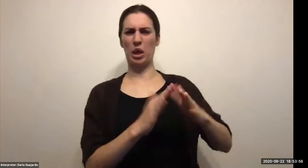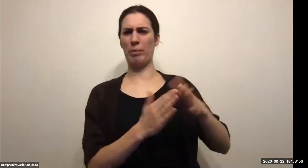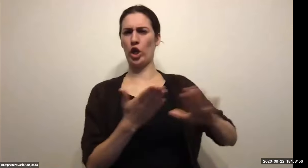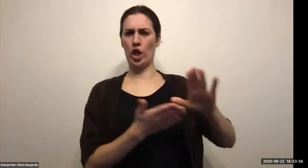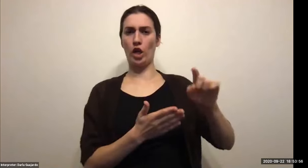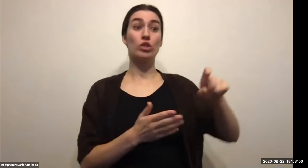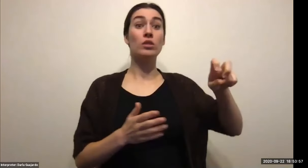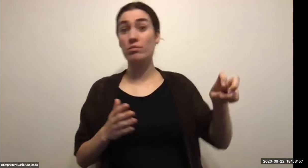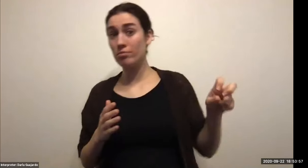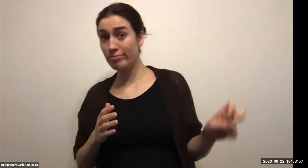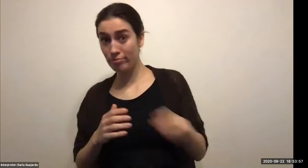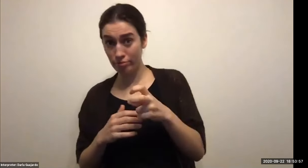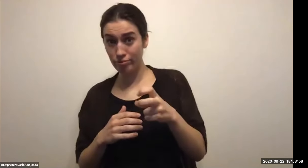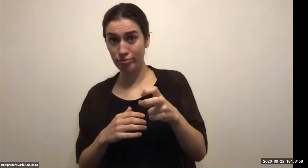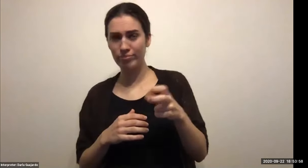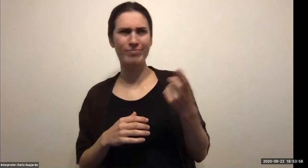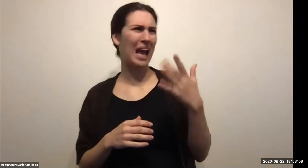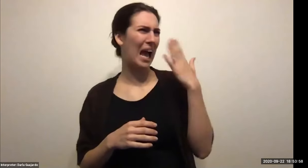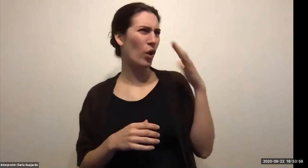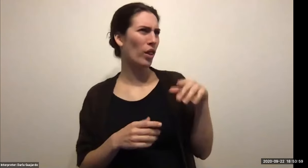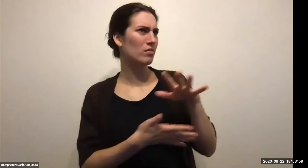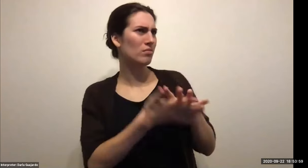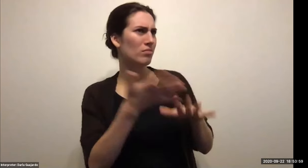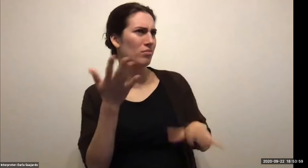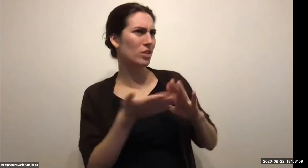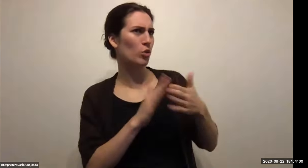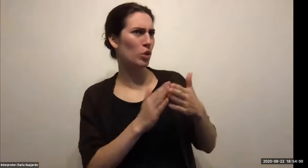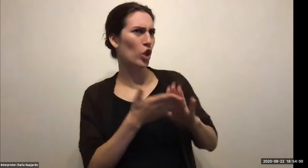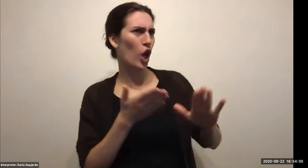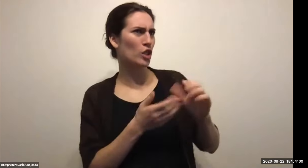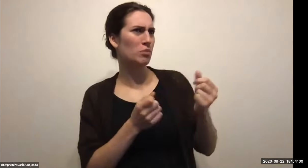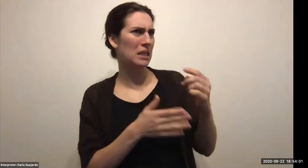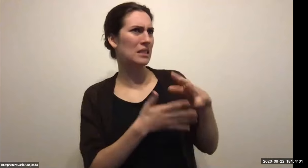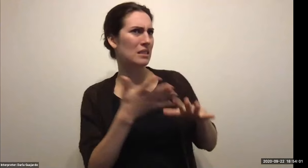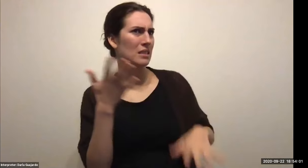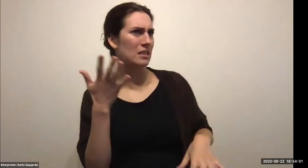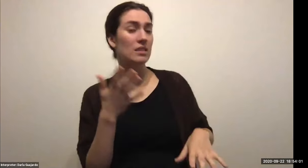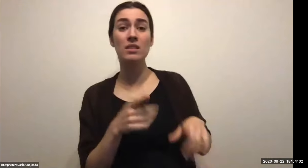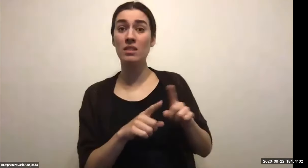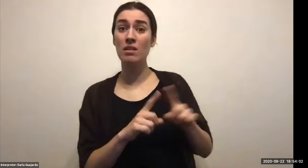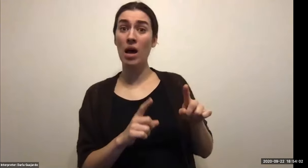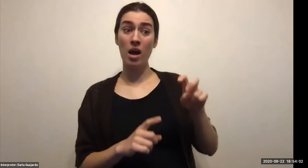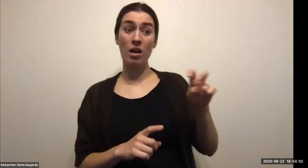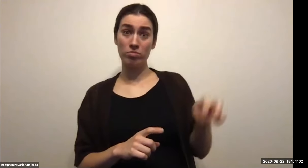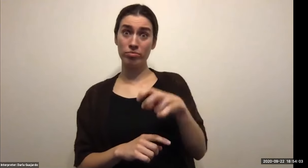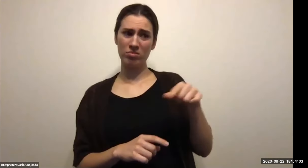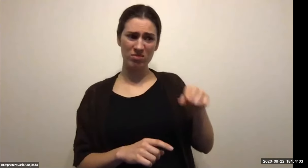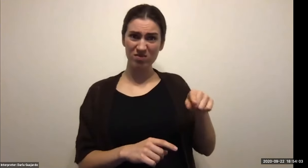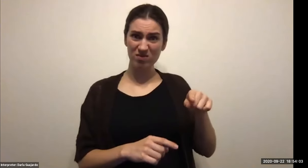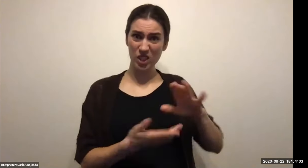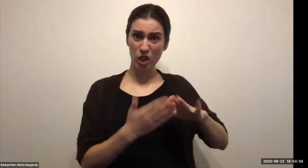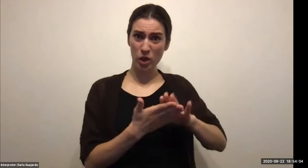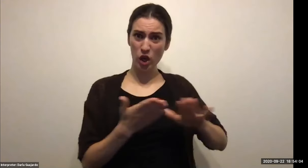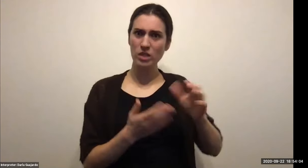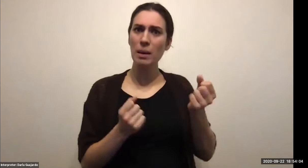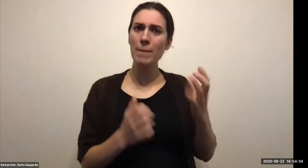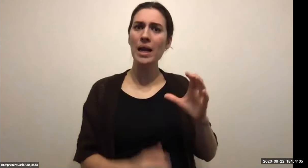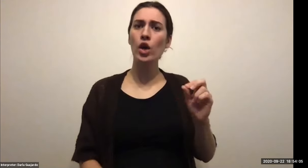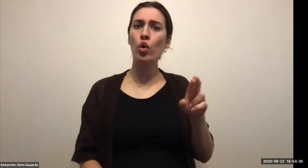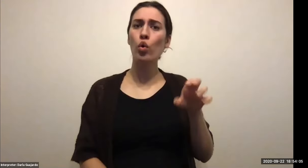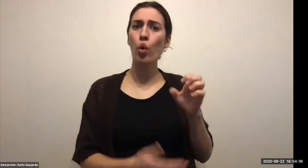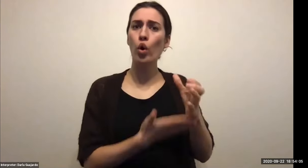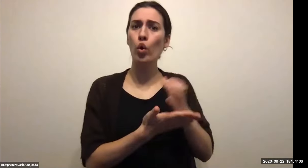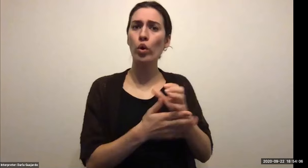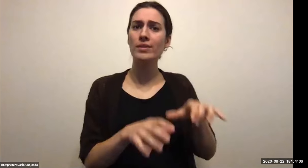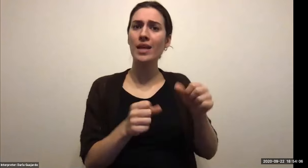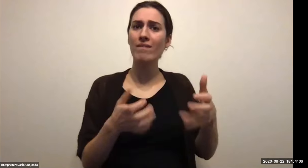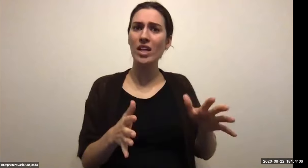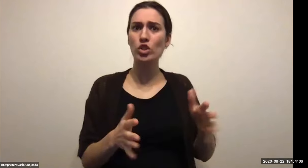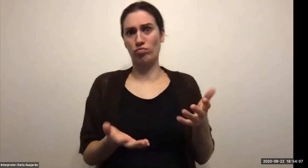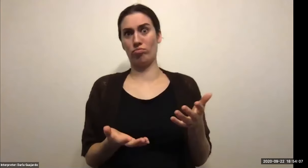Keith Wolling: But continue to do that and then give you some of my students say, I may take Go, go get my masters. If you feel it's right time for you financially and what you want to accomplish.